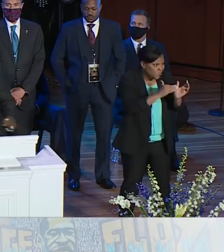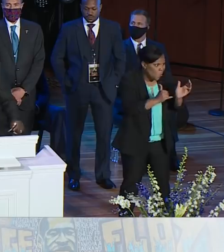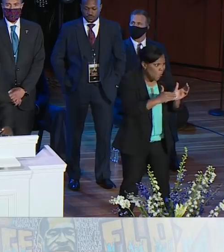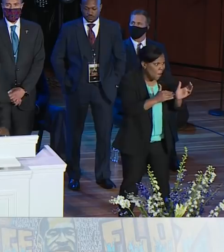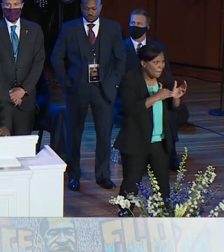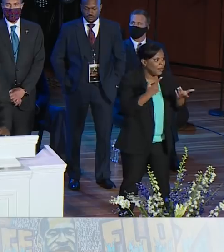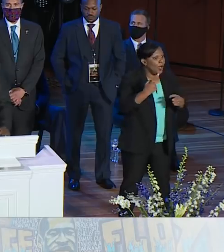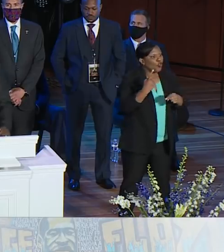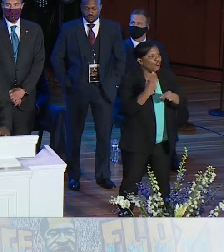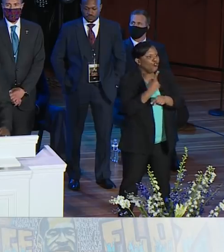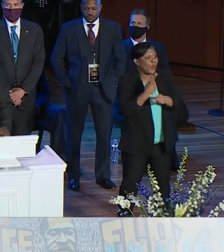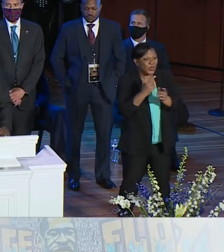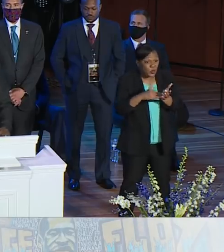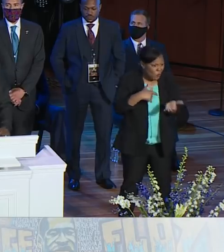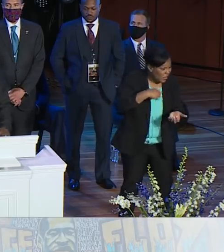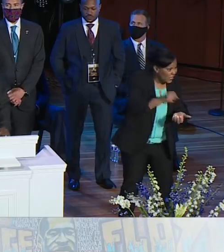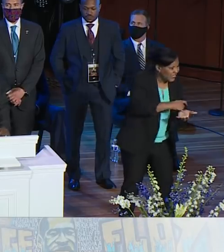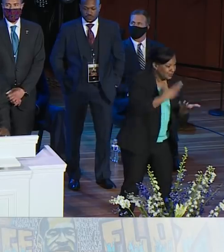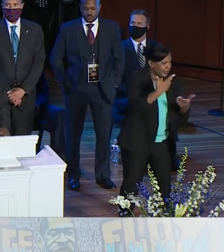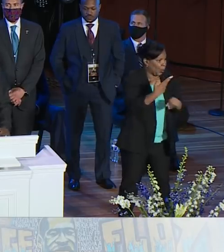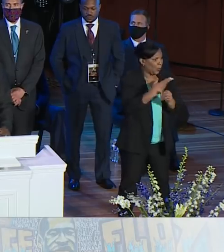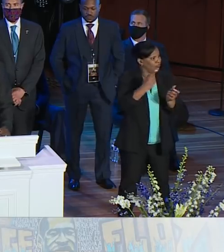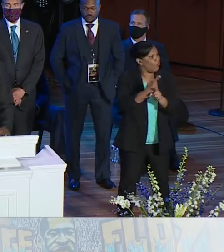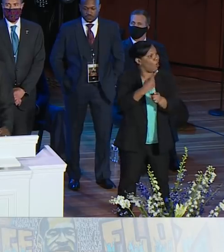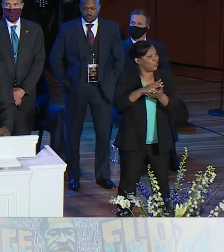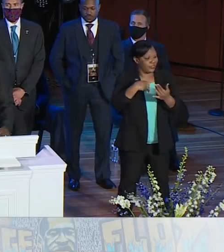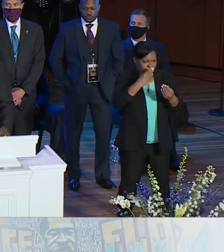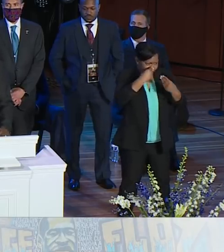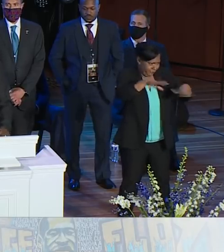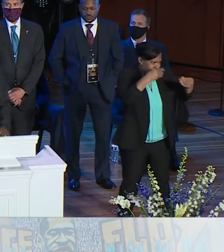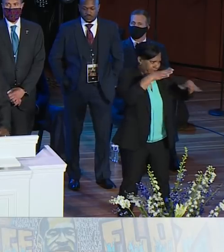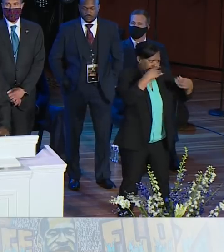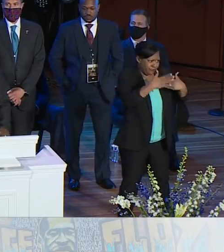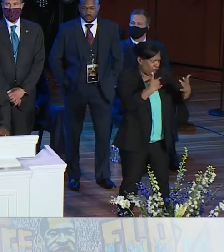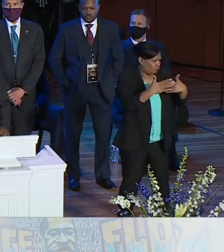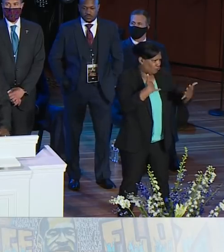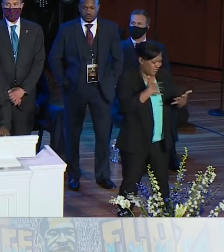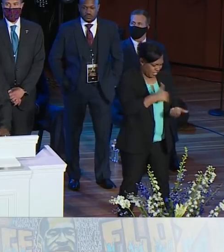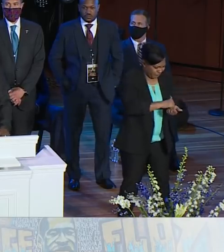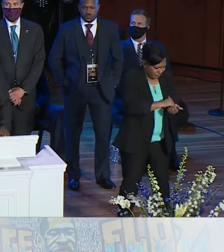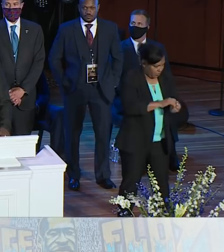THEM. AND WE DIDN'T HAVE DETERGENT. WE WOULD USE SOAP.